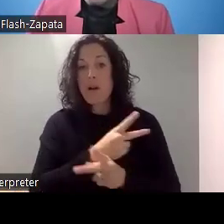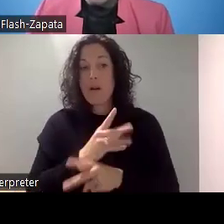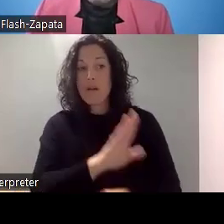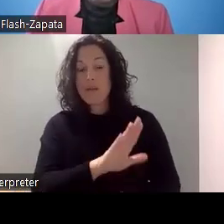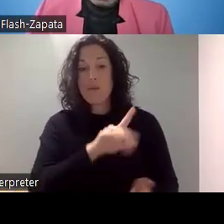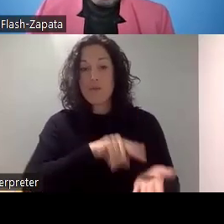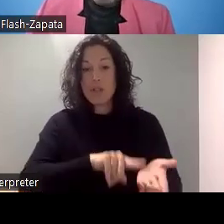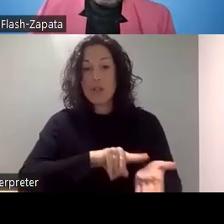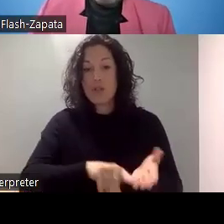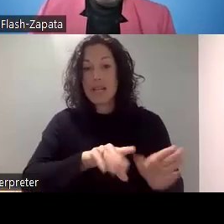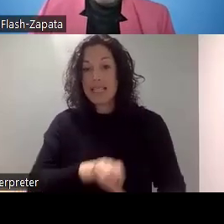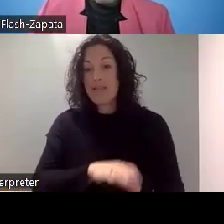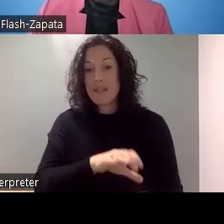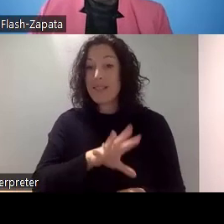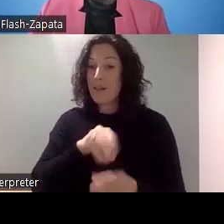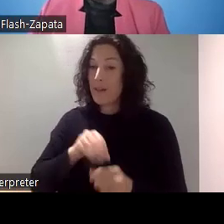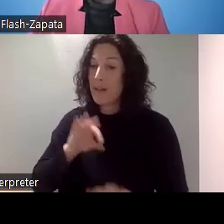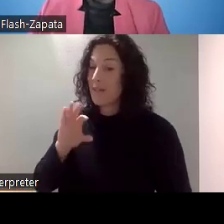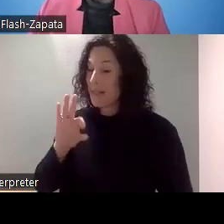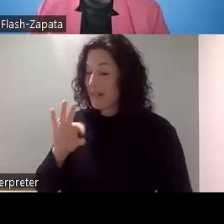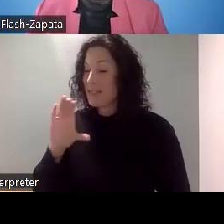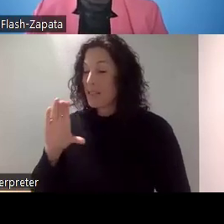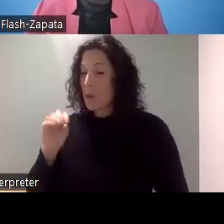which included FCOI disclosure trainings.